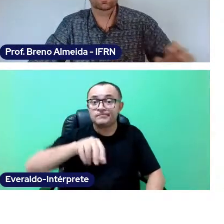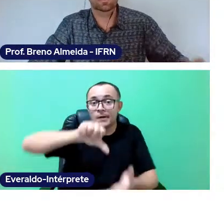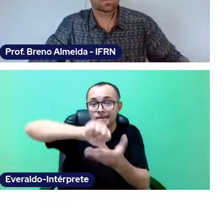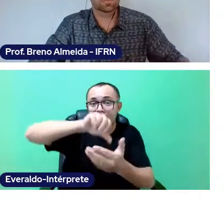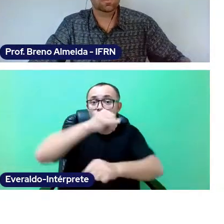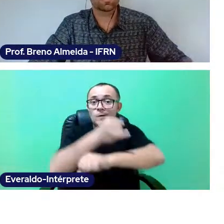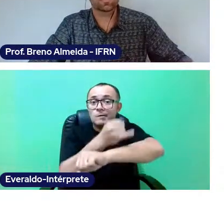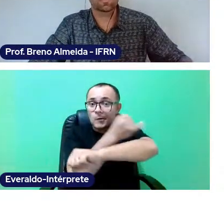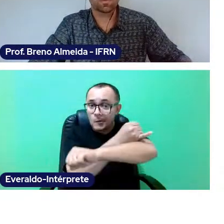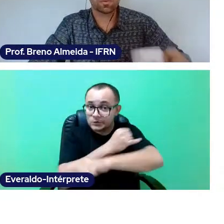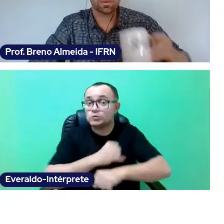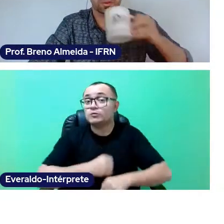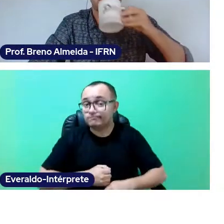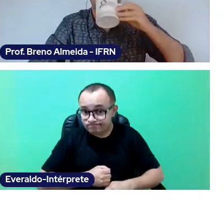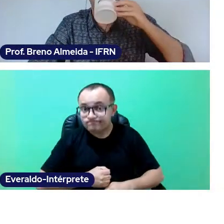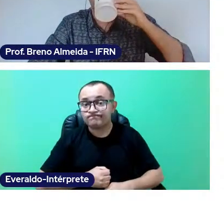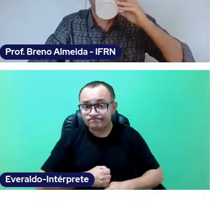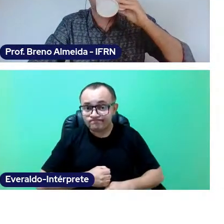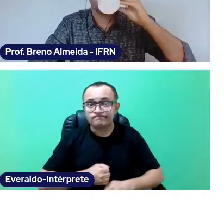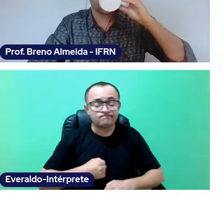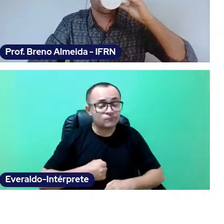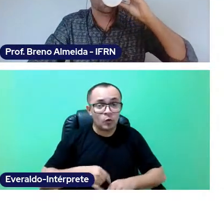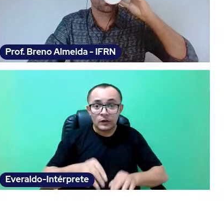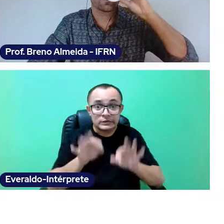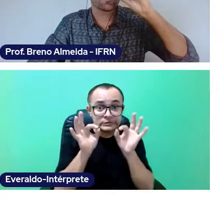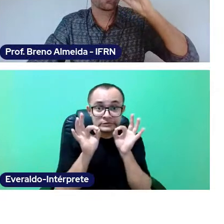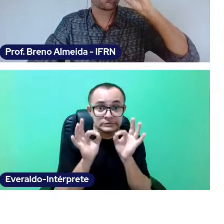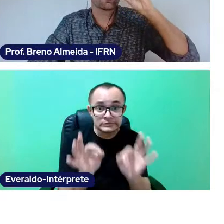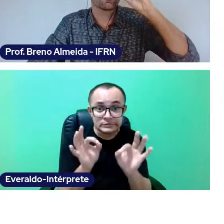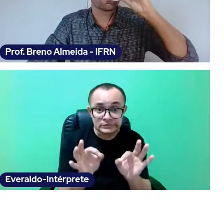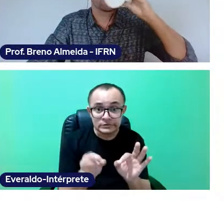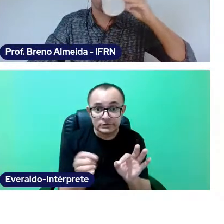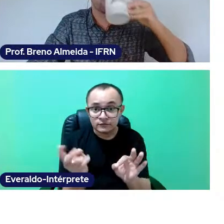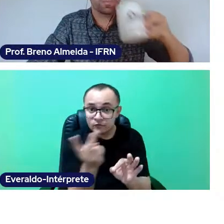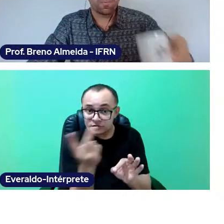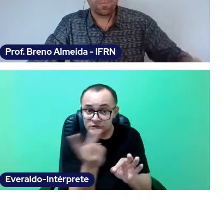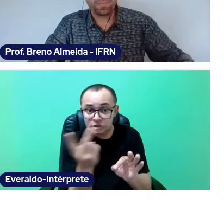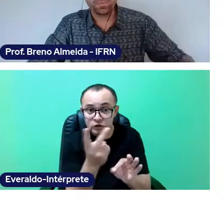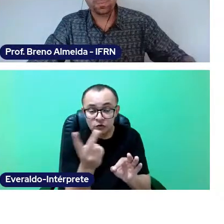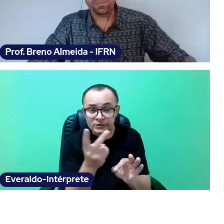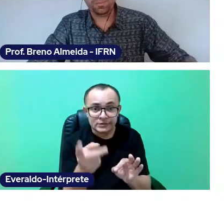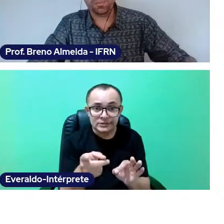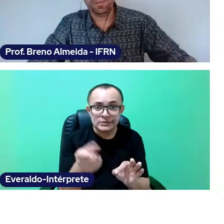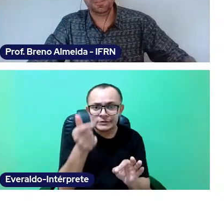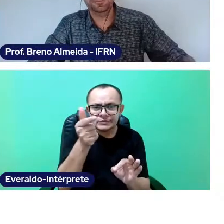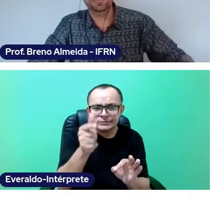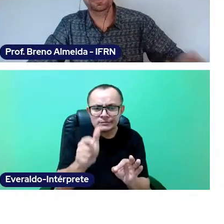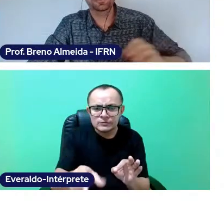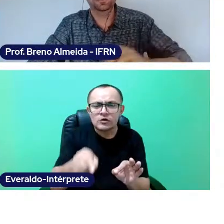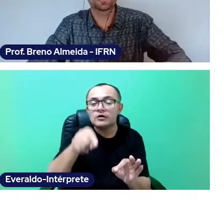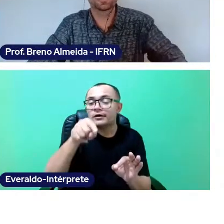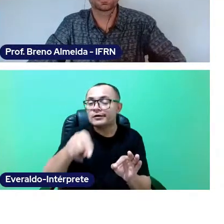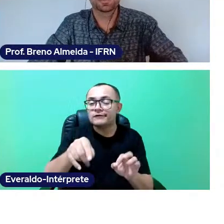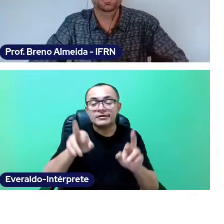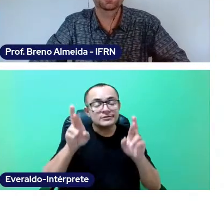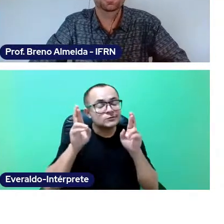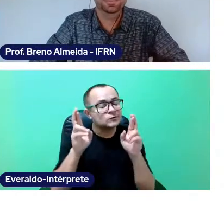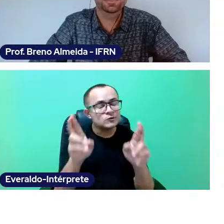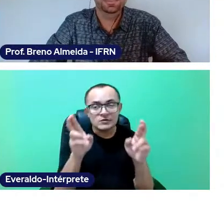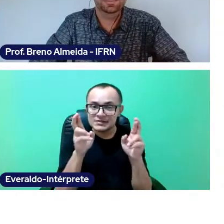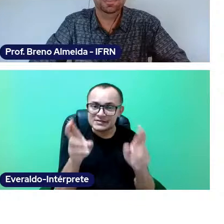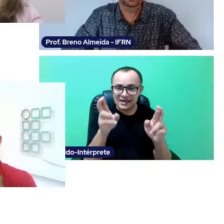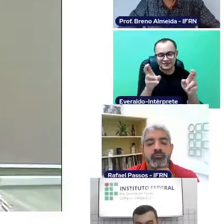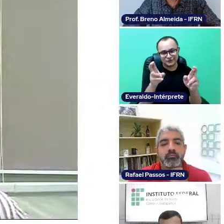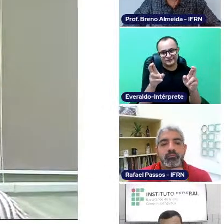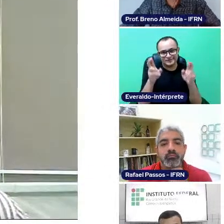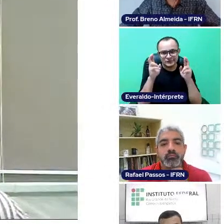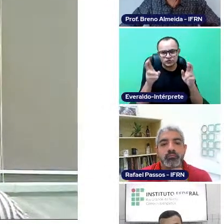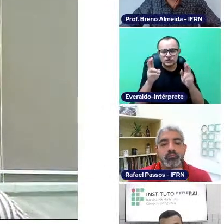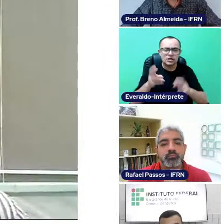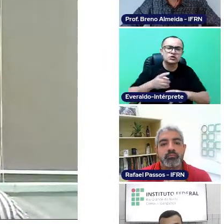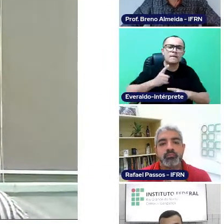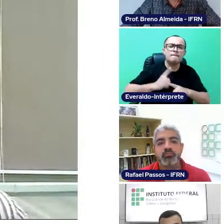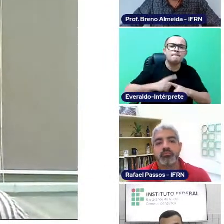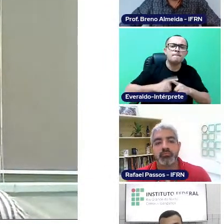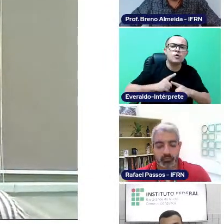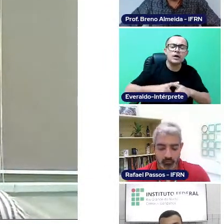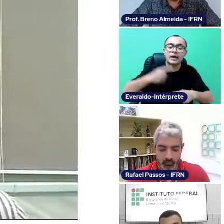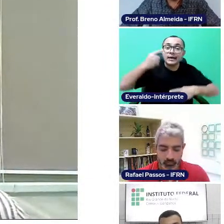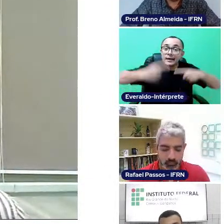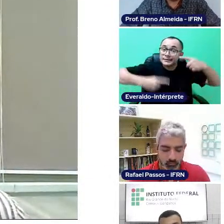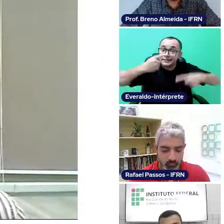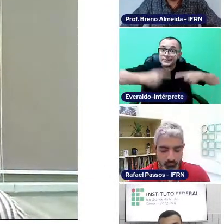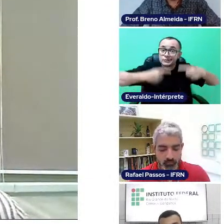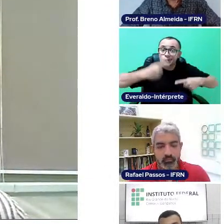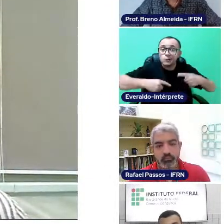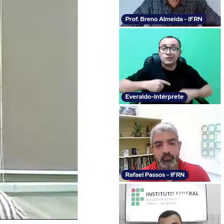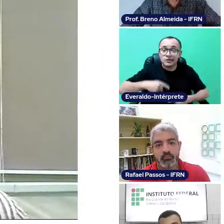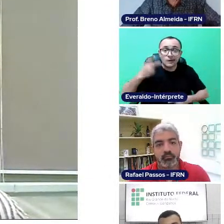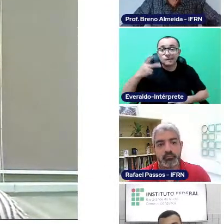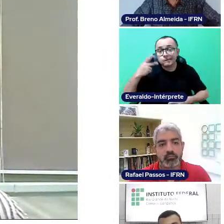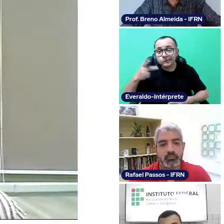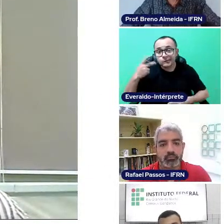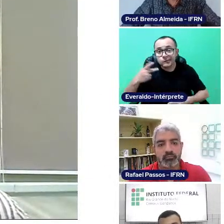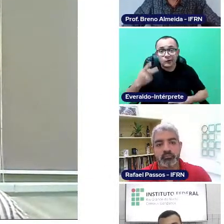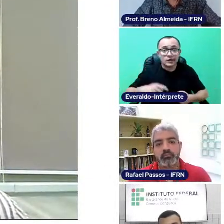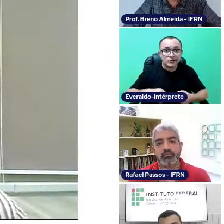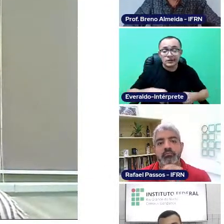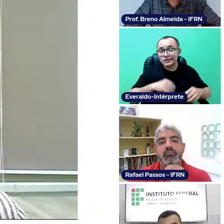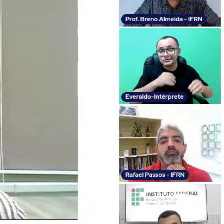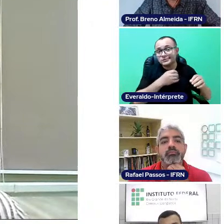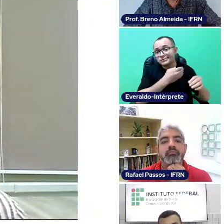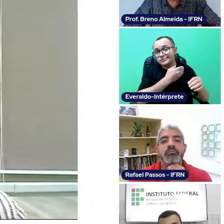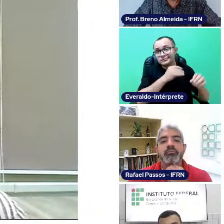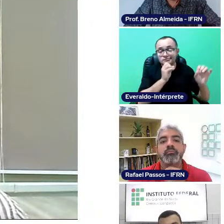We are certain that once more this event well be successful; that is because it is adressing public policies,